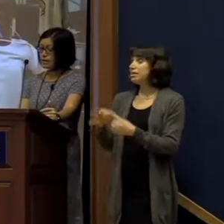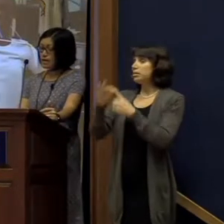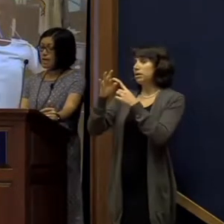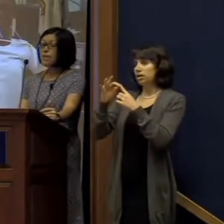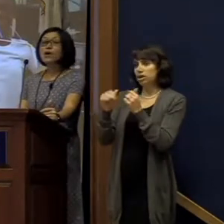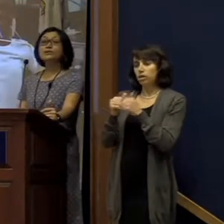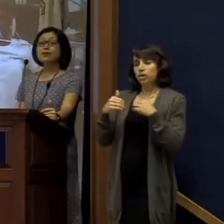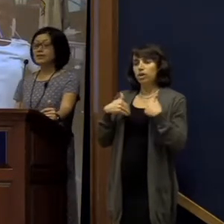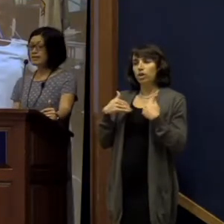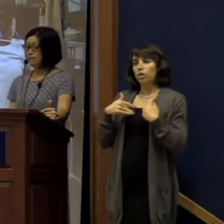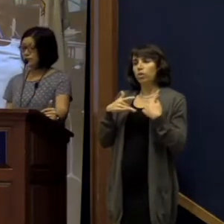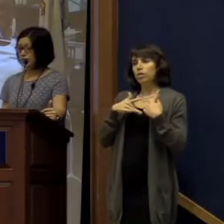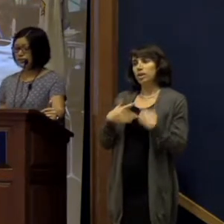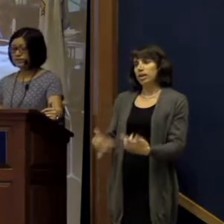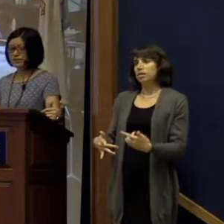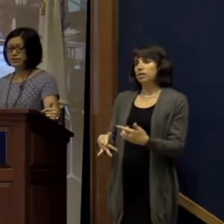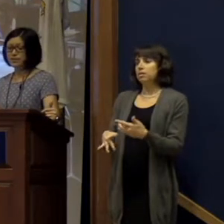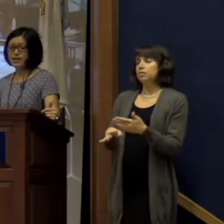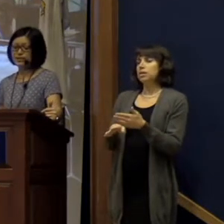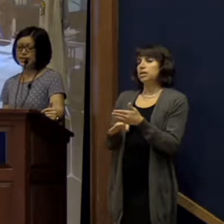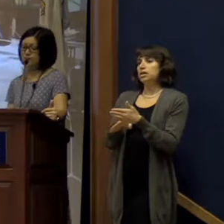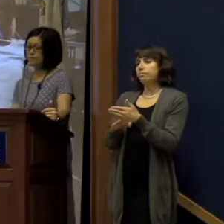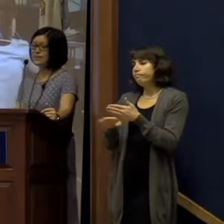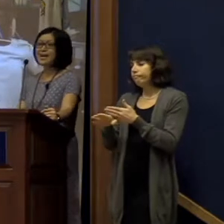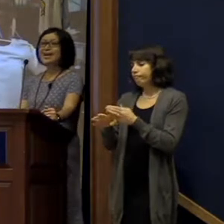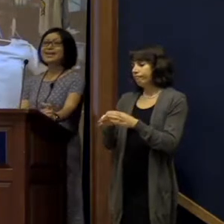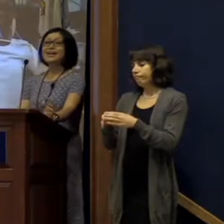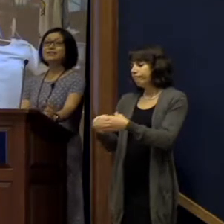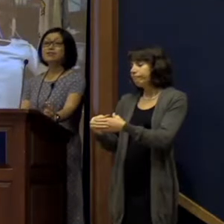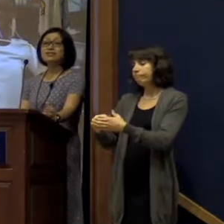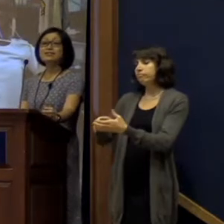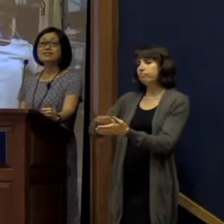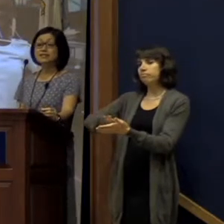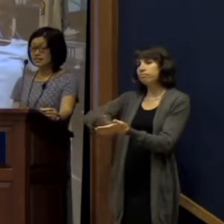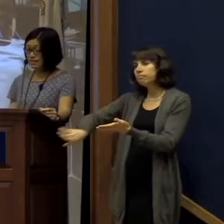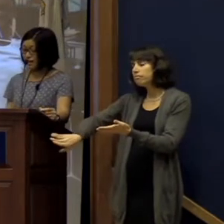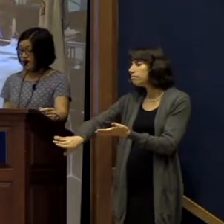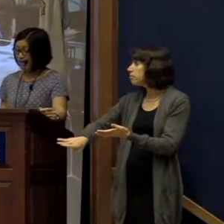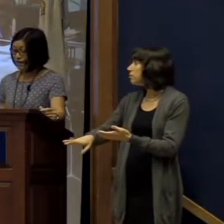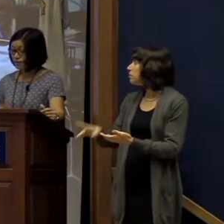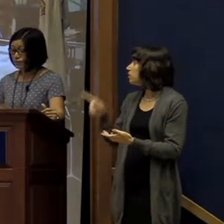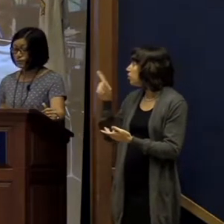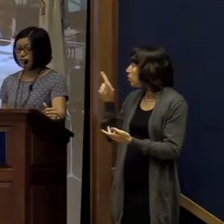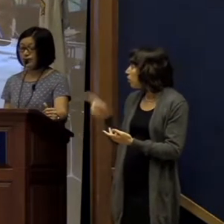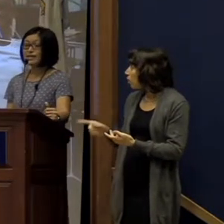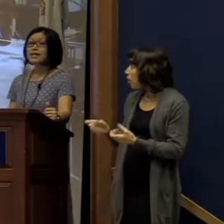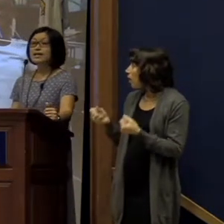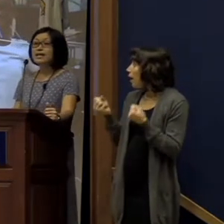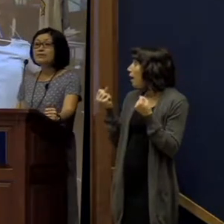More trouble is afoot with the communication game. They are troubling statistics. There are also troubling labels